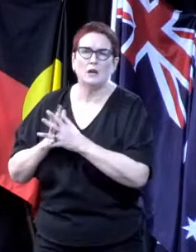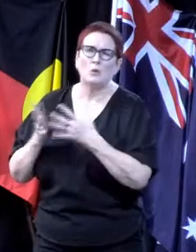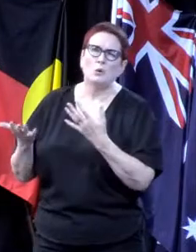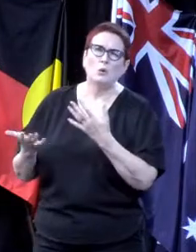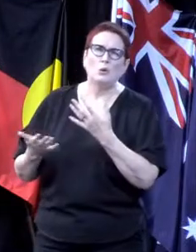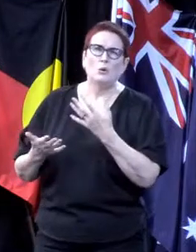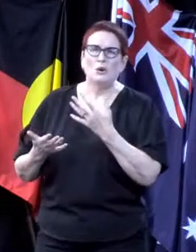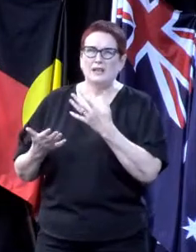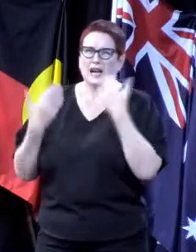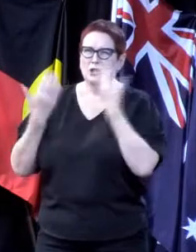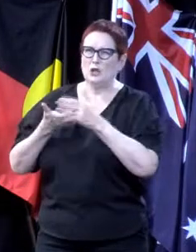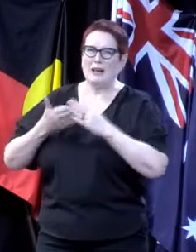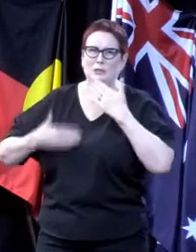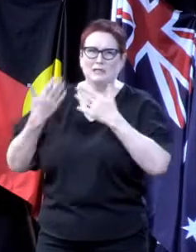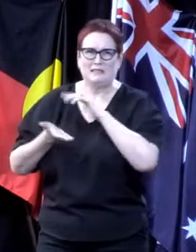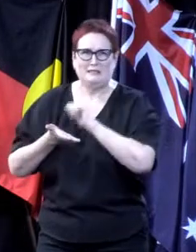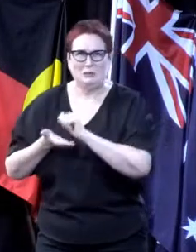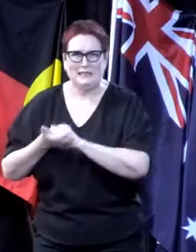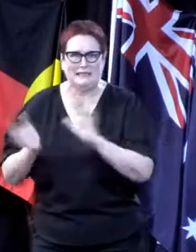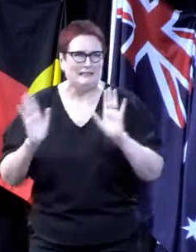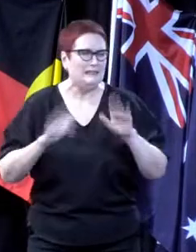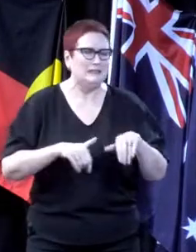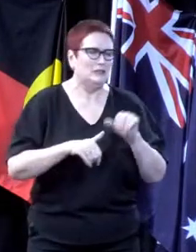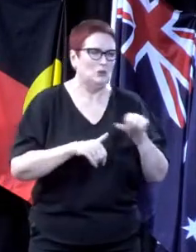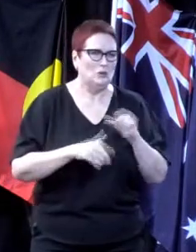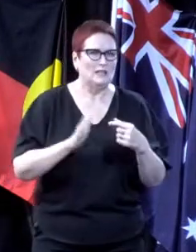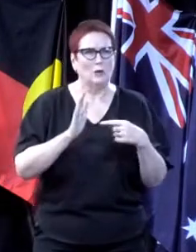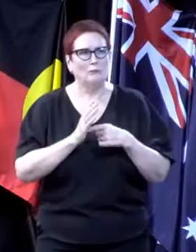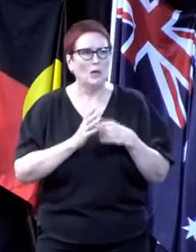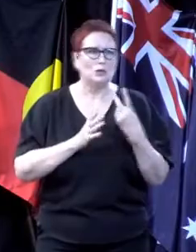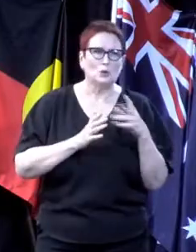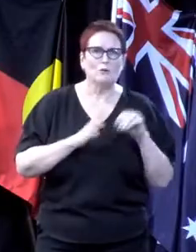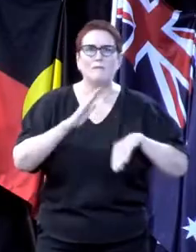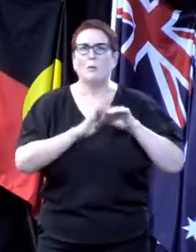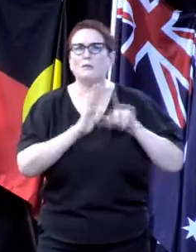Don't really know how to explain it. Yeah, OK. So, 0.2 of a full-time - Yeah, of a full-time position.